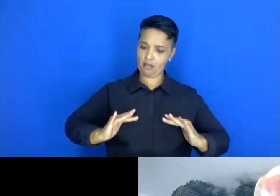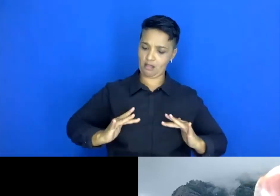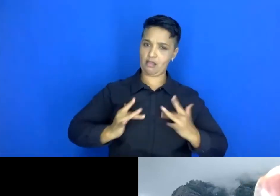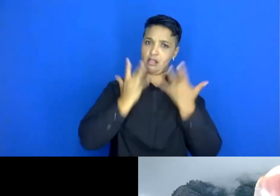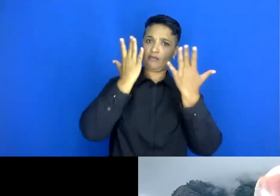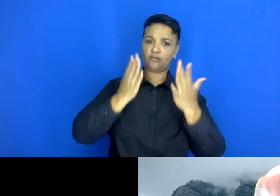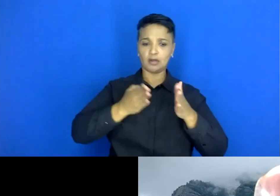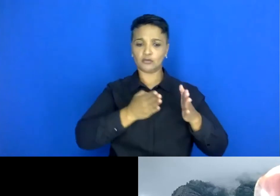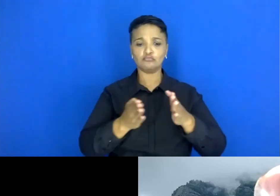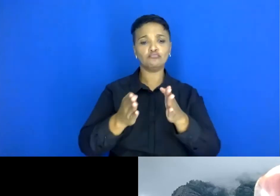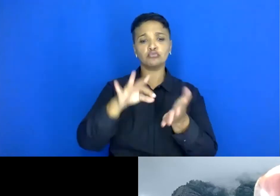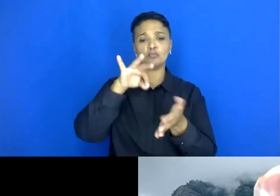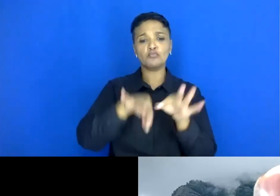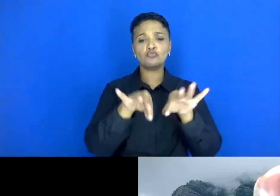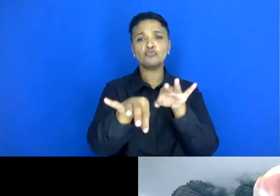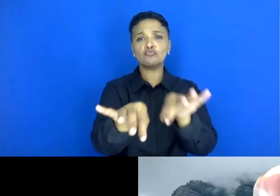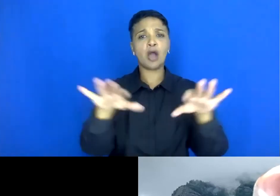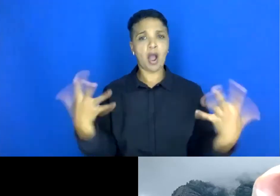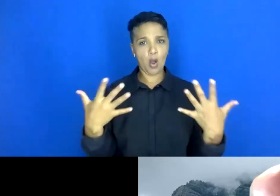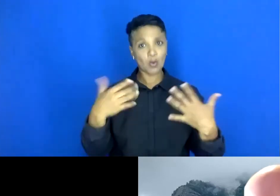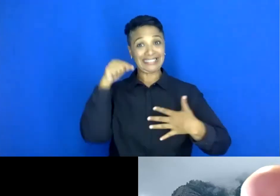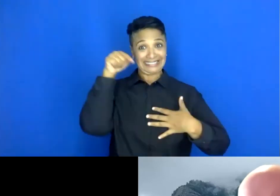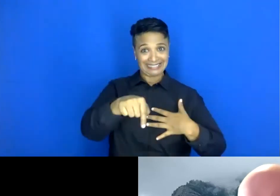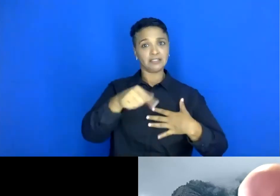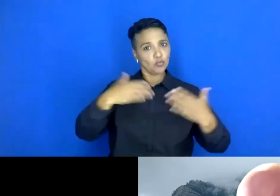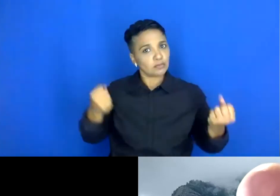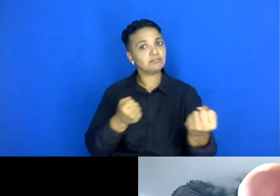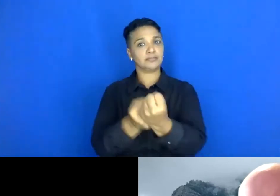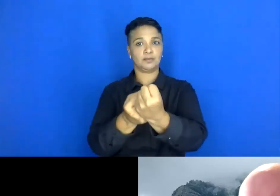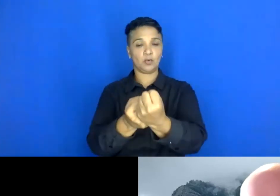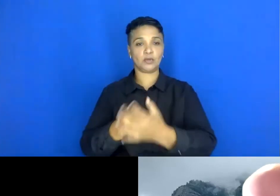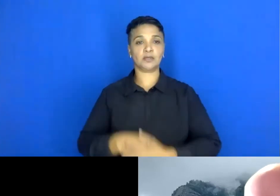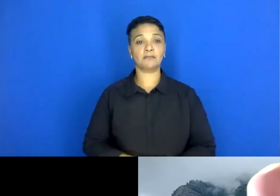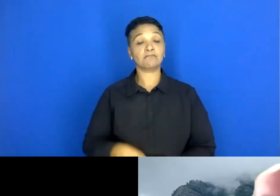and for unfpa we want to make sure that young persons with disabilities and i can say